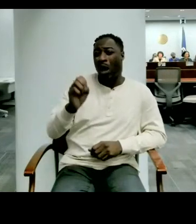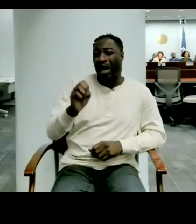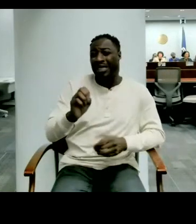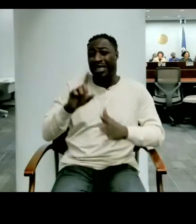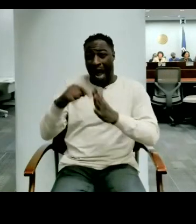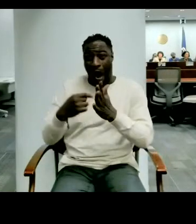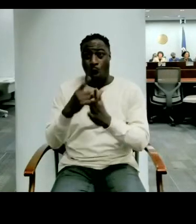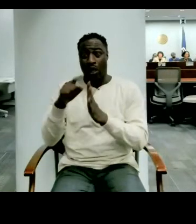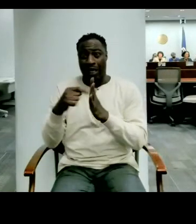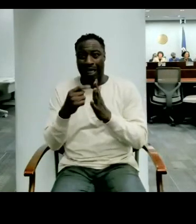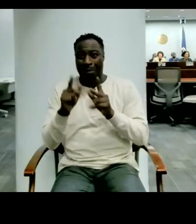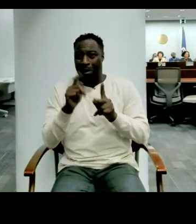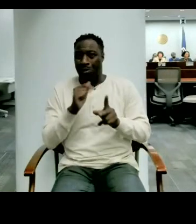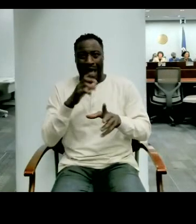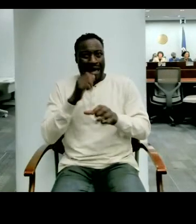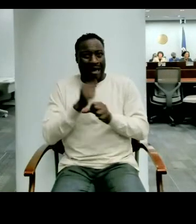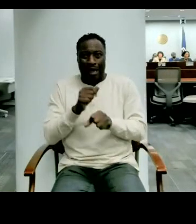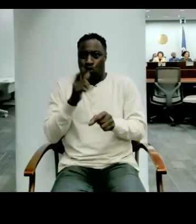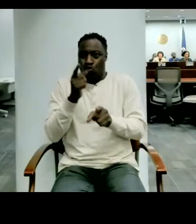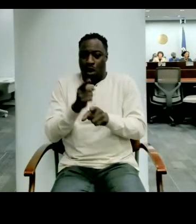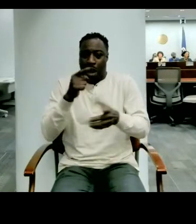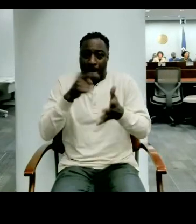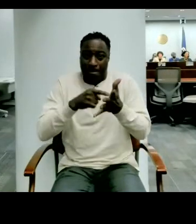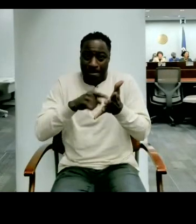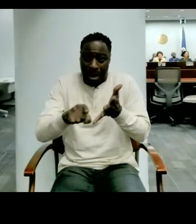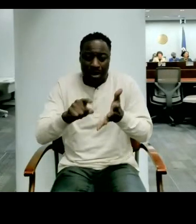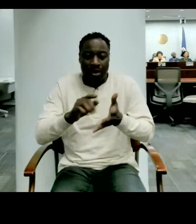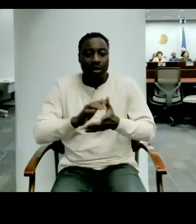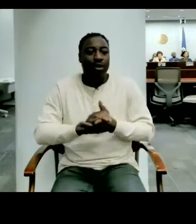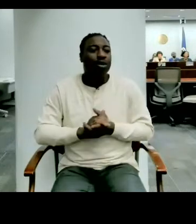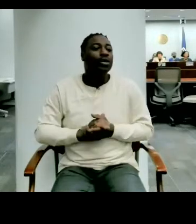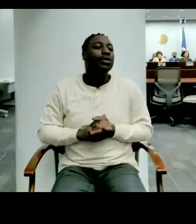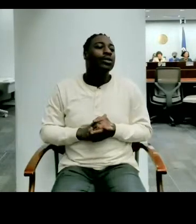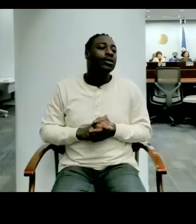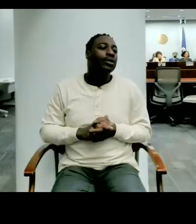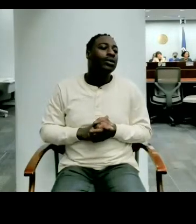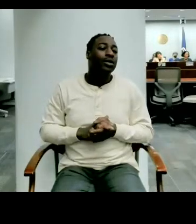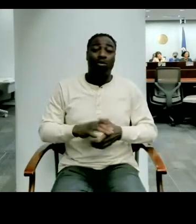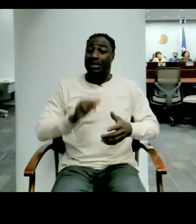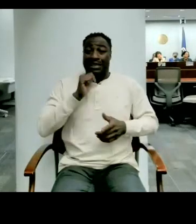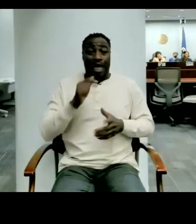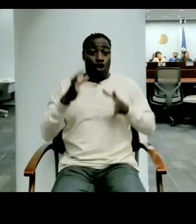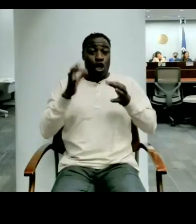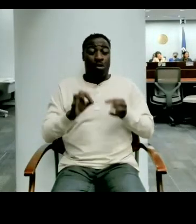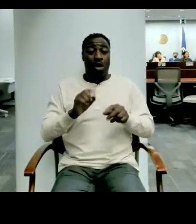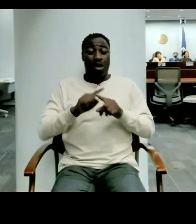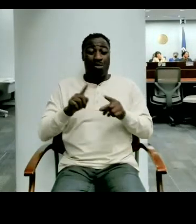started to realize when I looked at class lists, you know, wasn't these were largely Hispanic